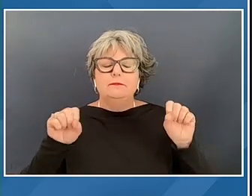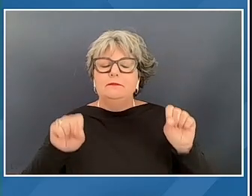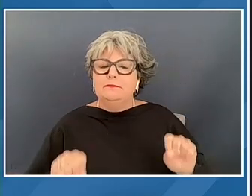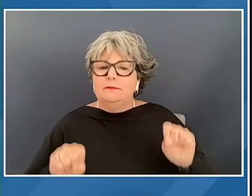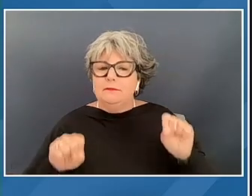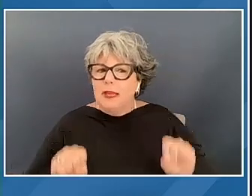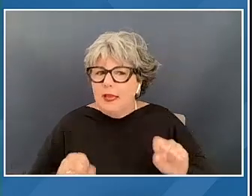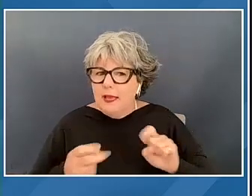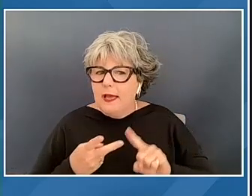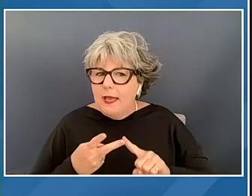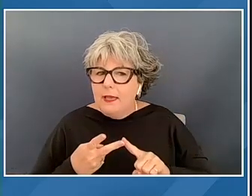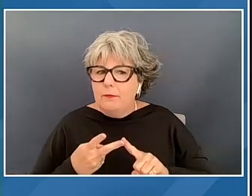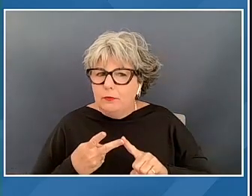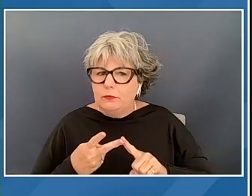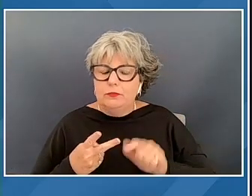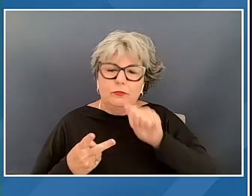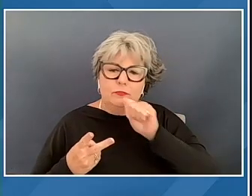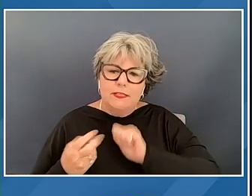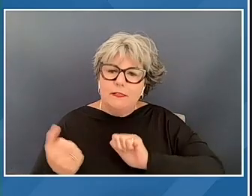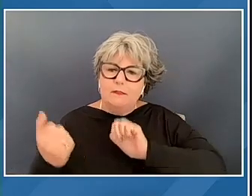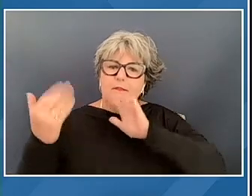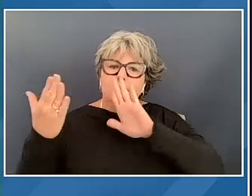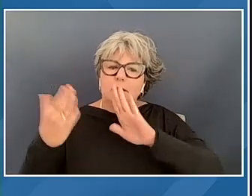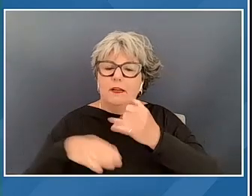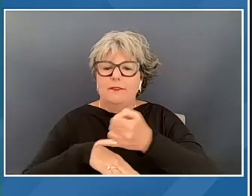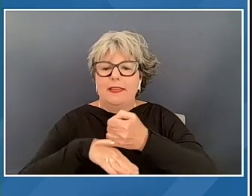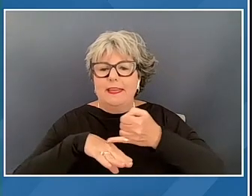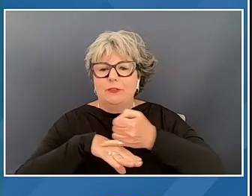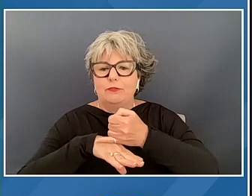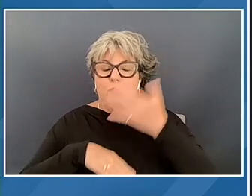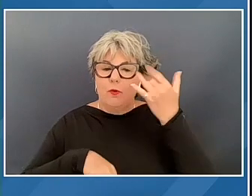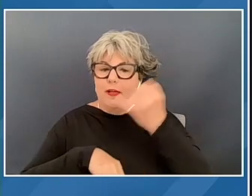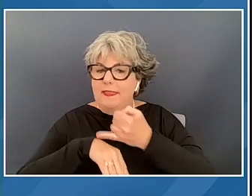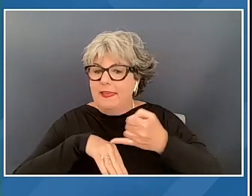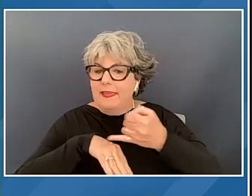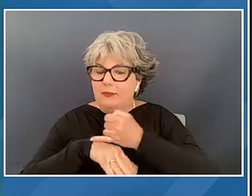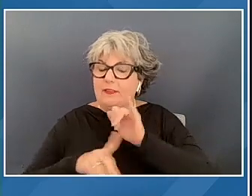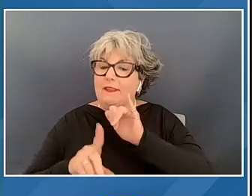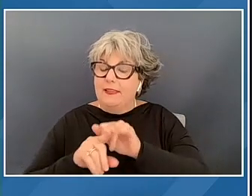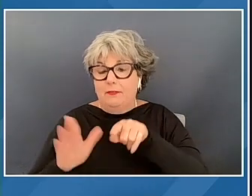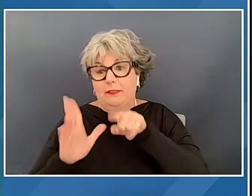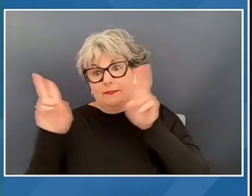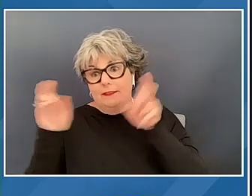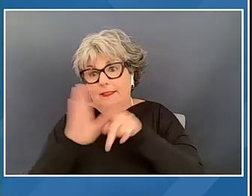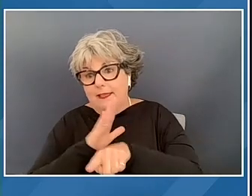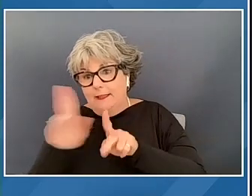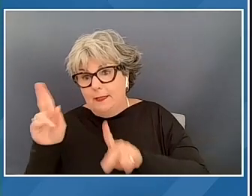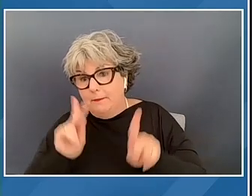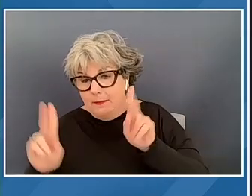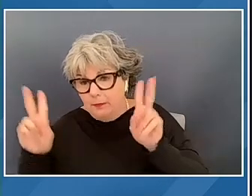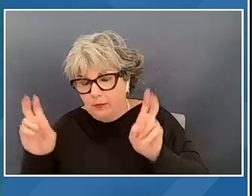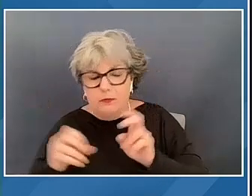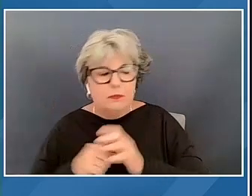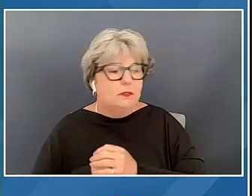deal with this problem of interest because the interest is what is killing people. You know, I'm one of those people who